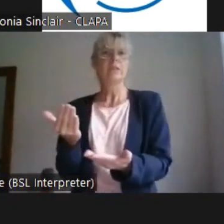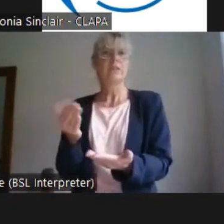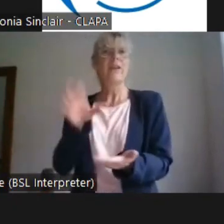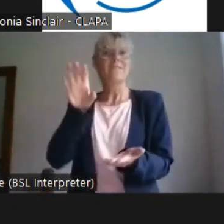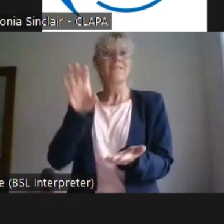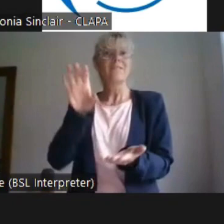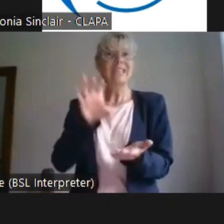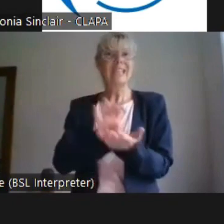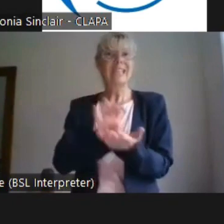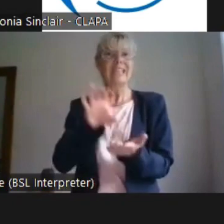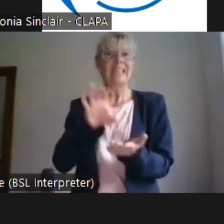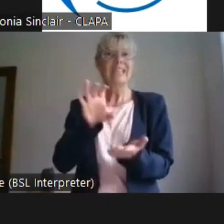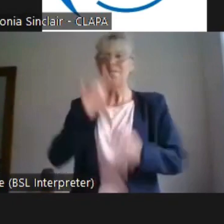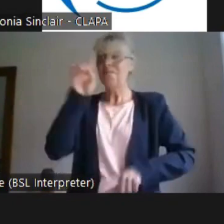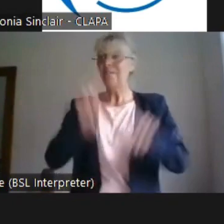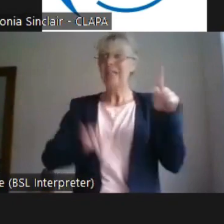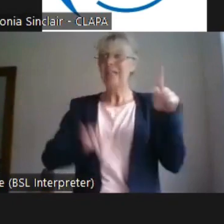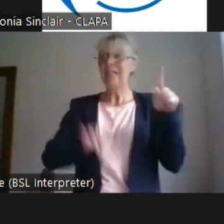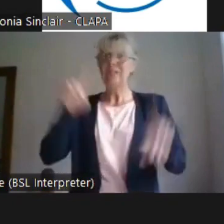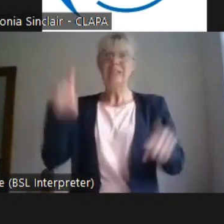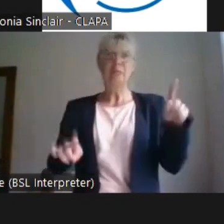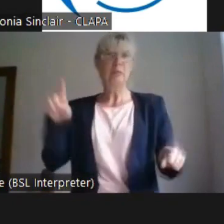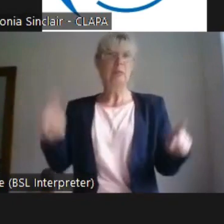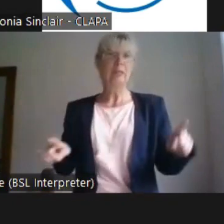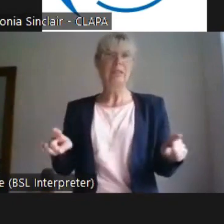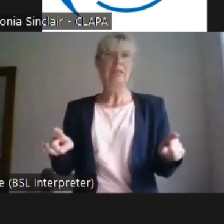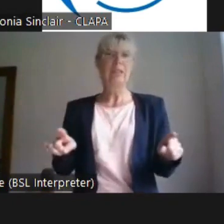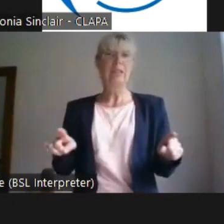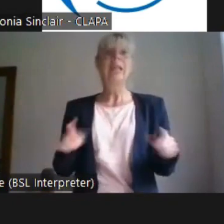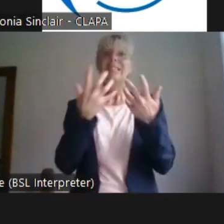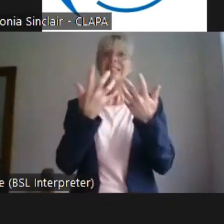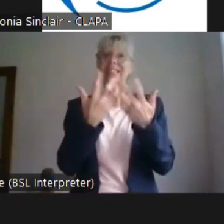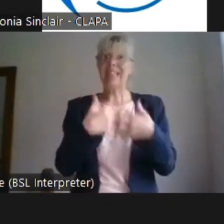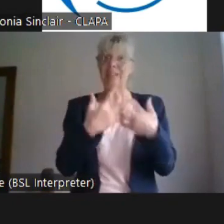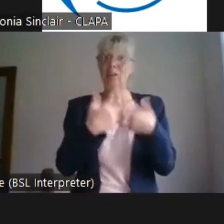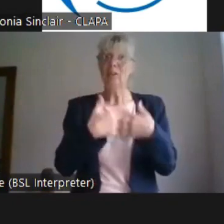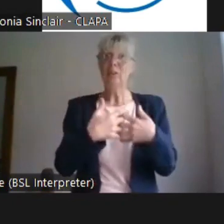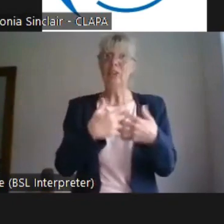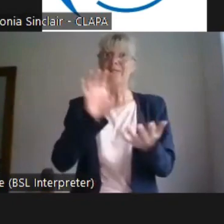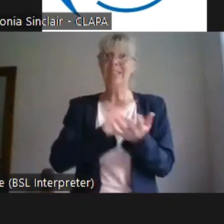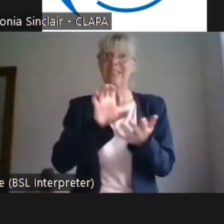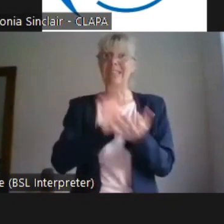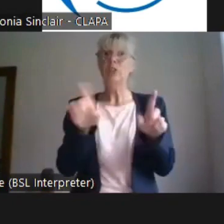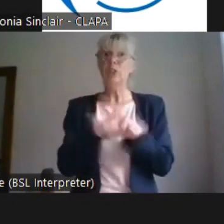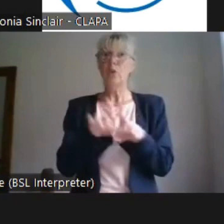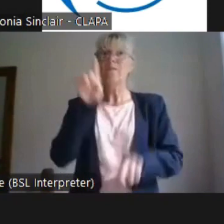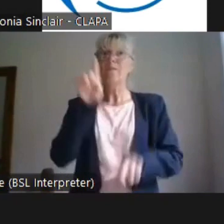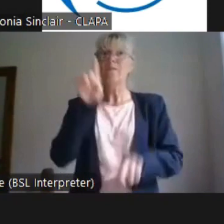is variable and funding for technology can also be variable and but certainly if your child has a